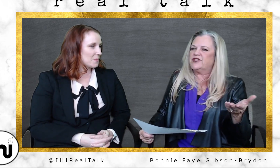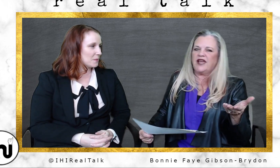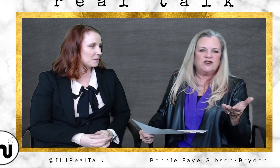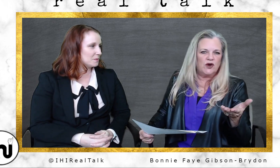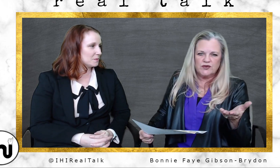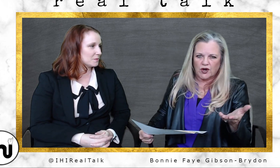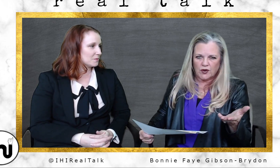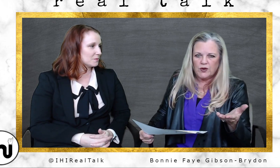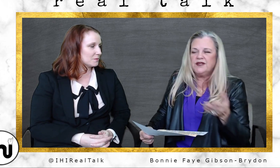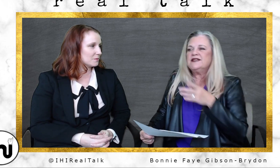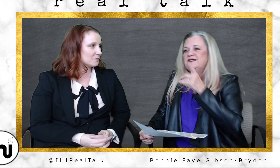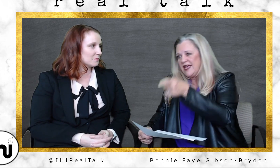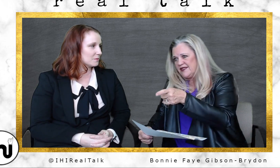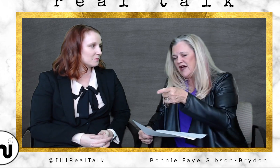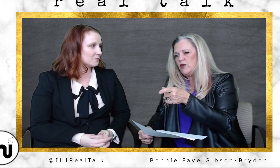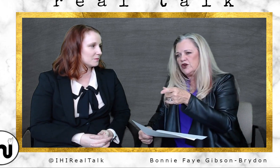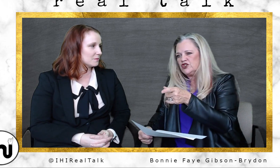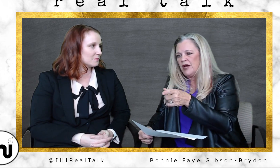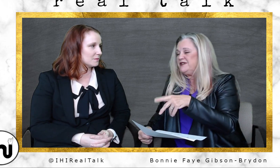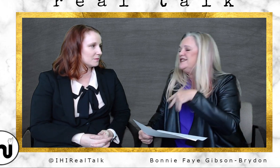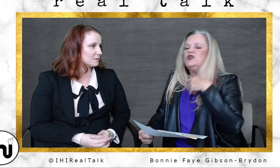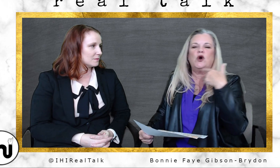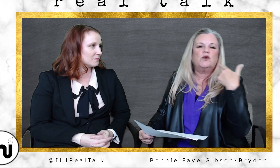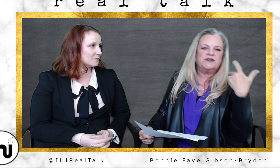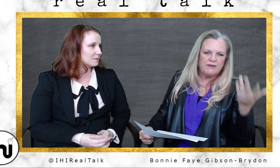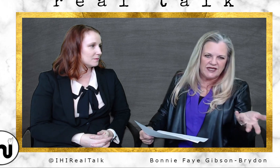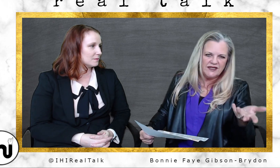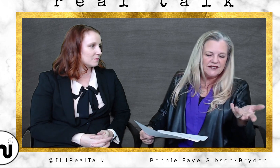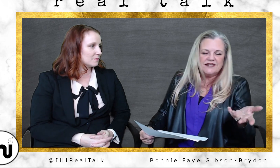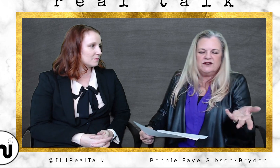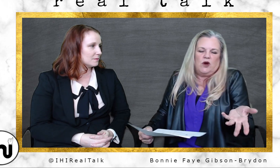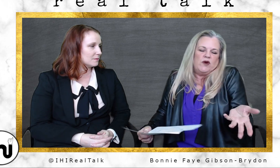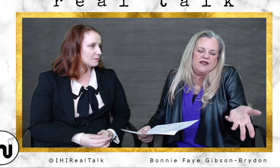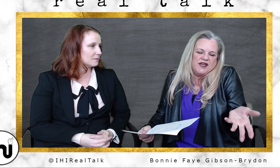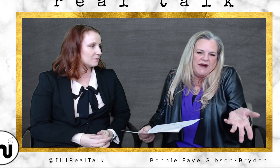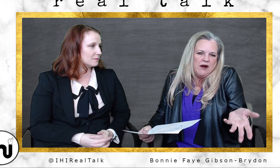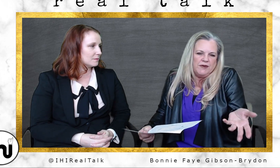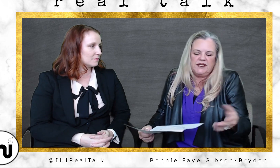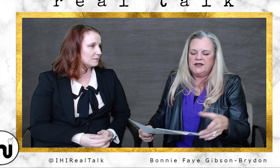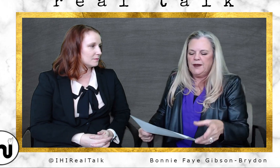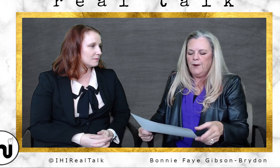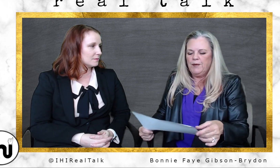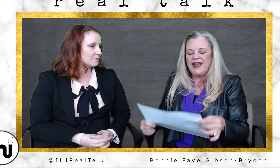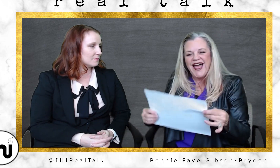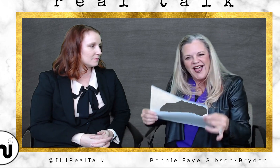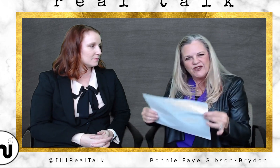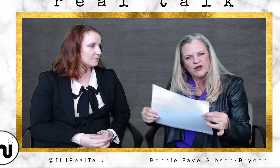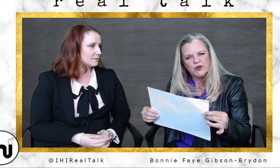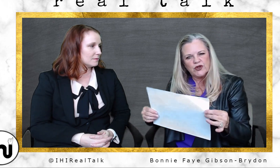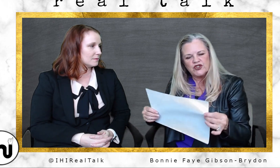that I don't know take that workshop, didn't know it was me didn't anything about me, but after the workshop